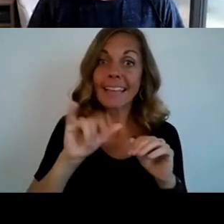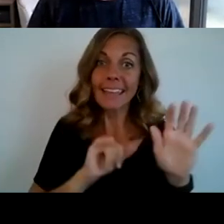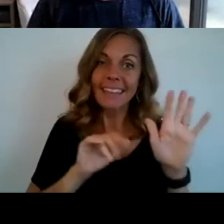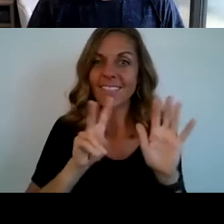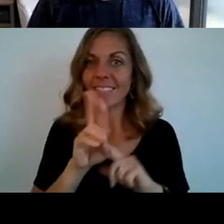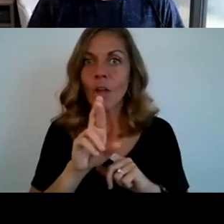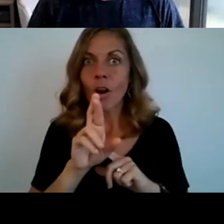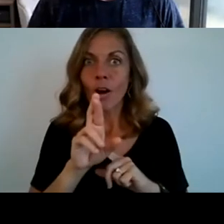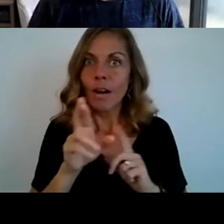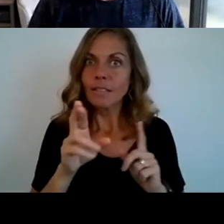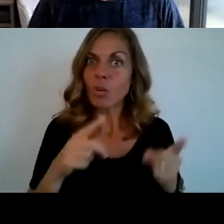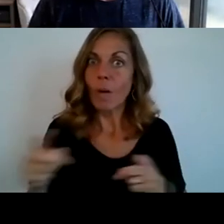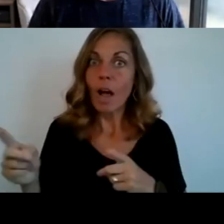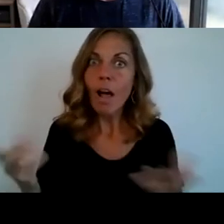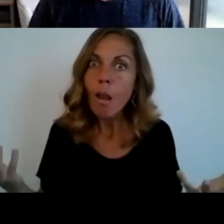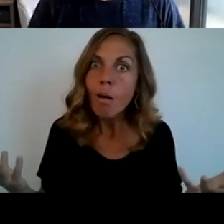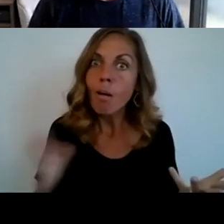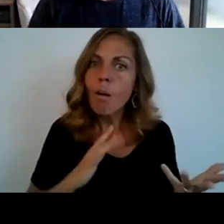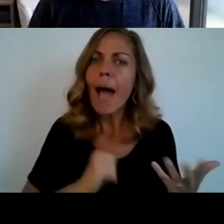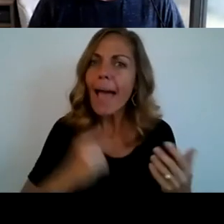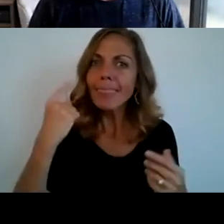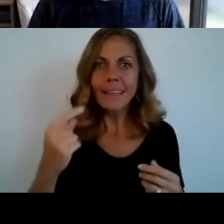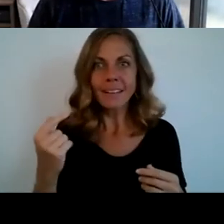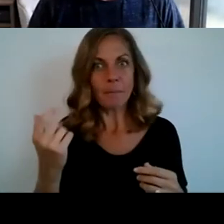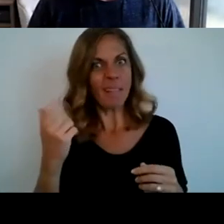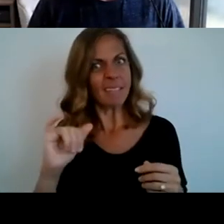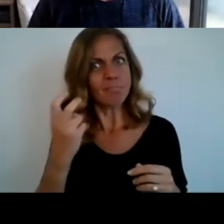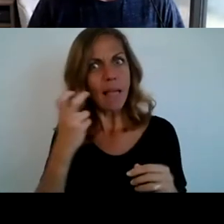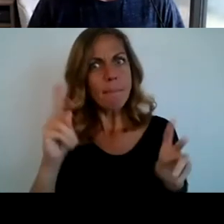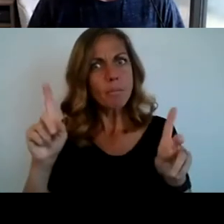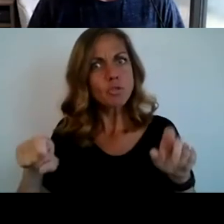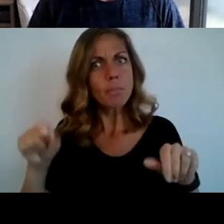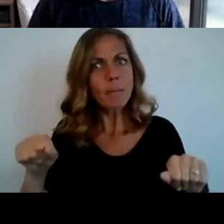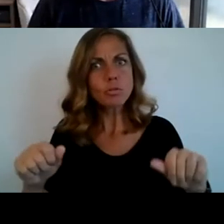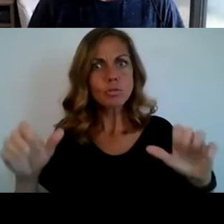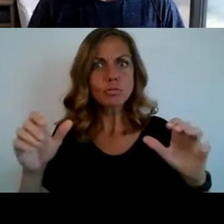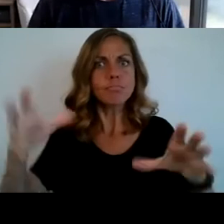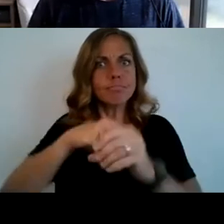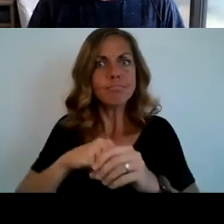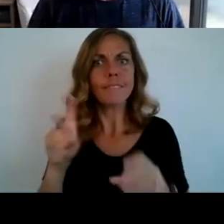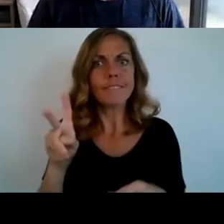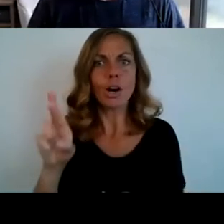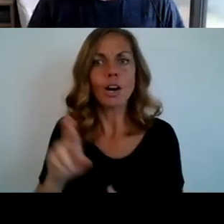in virtual reality. They should be able to. That's a great point. Just to add to that,